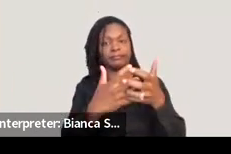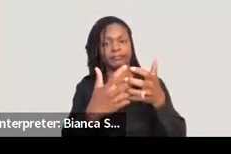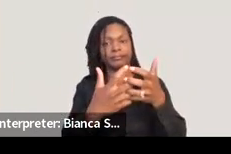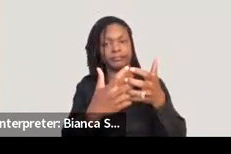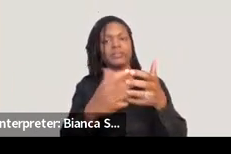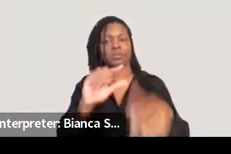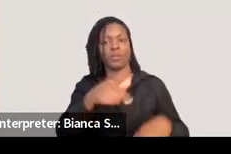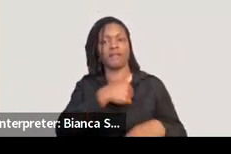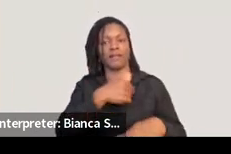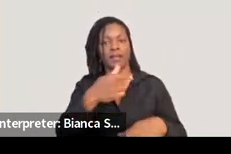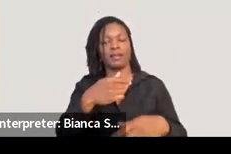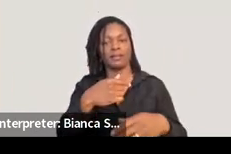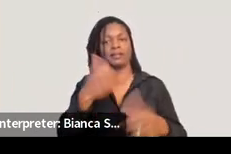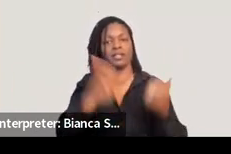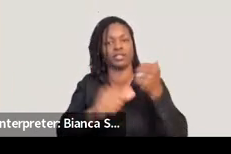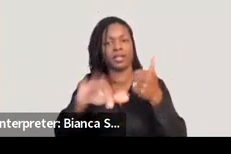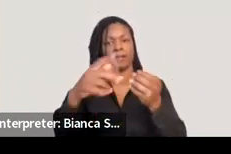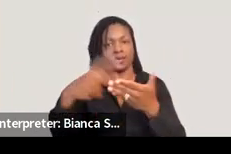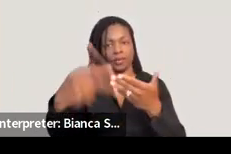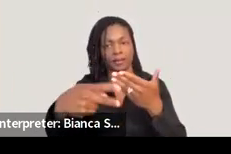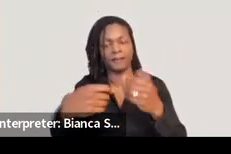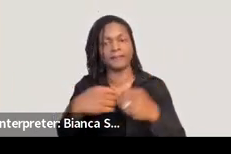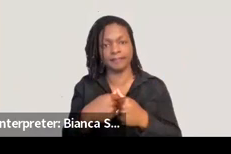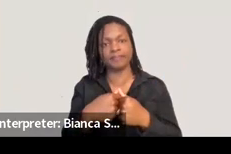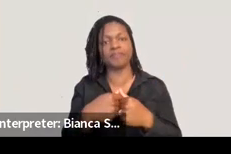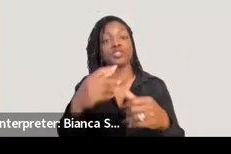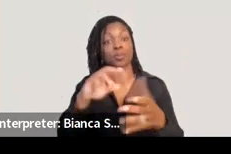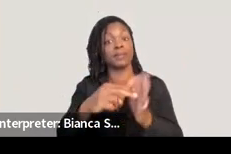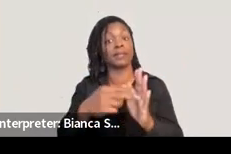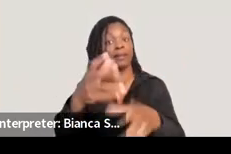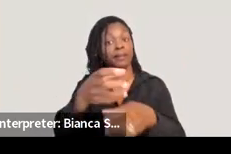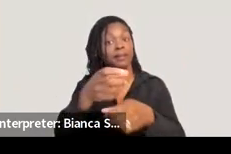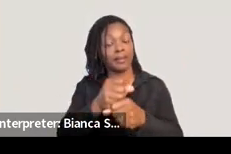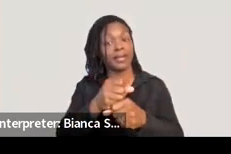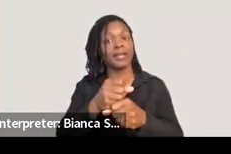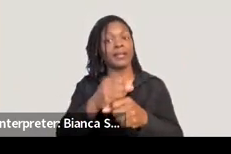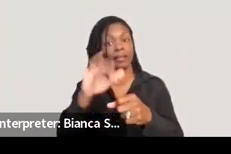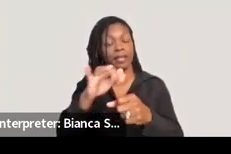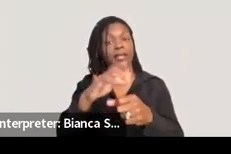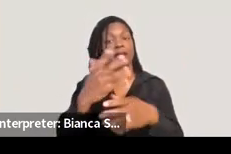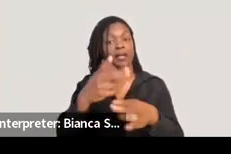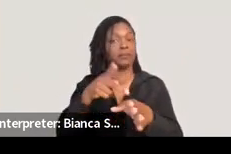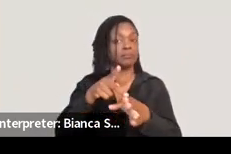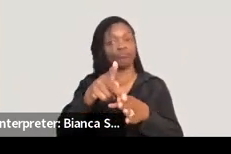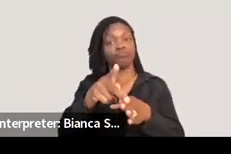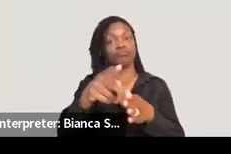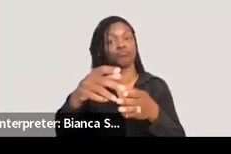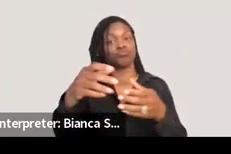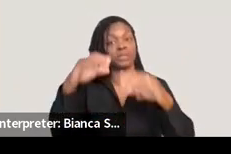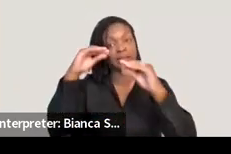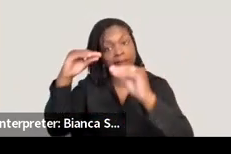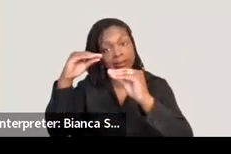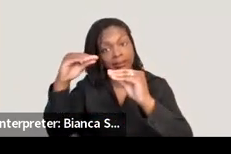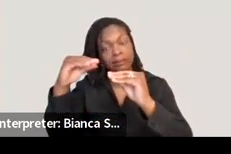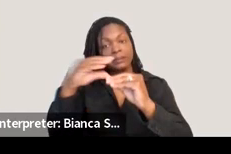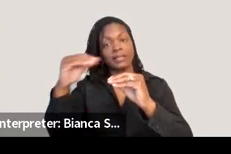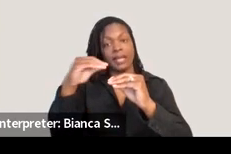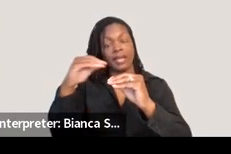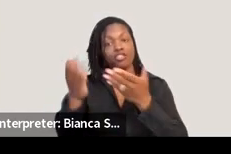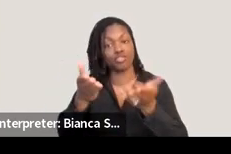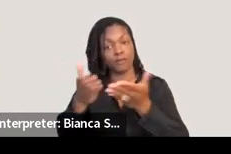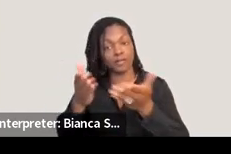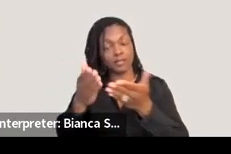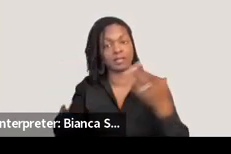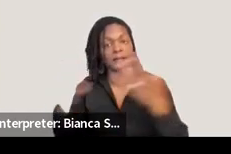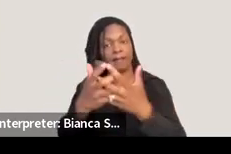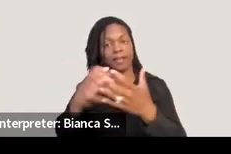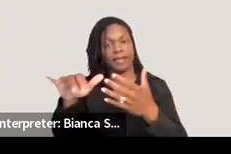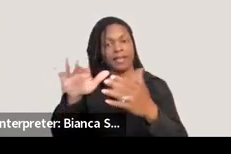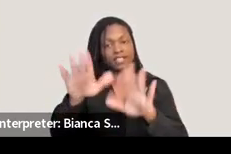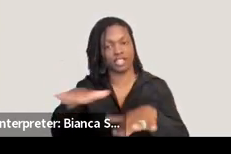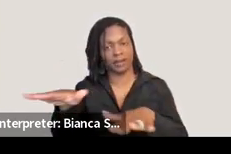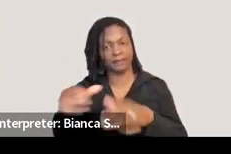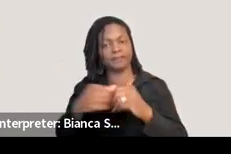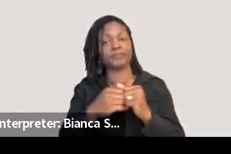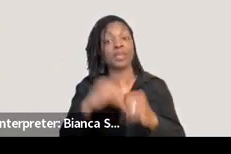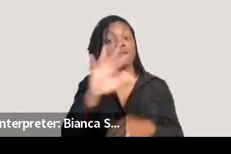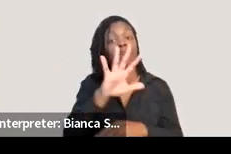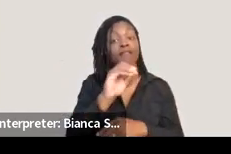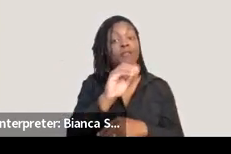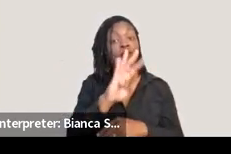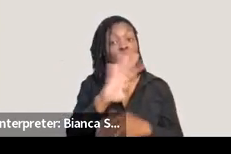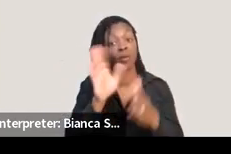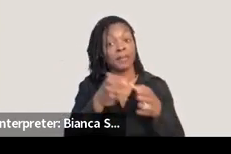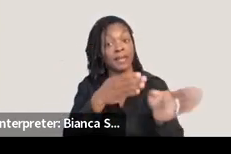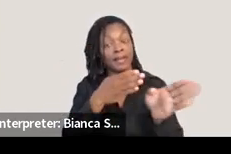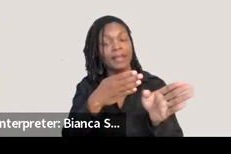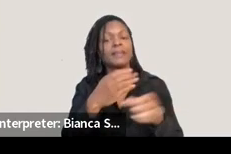Secondary education. That they are receiving their specialized instruction and their related services. We also have the 504 plan, which is developed to ensure that a child who has a disability identified under the law is attending again.